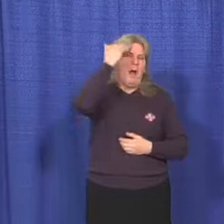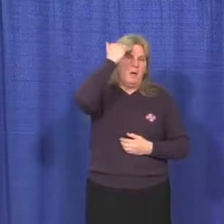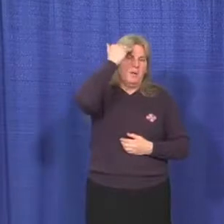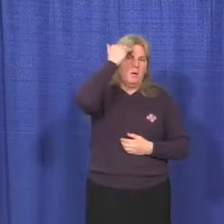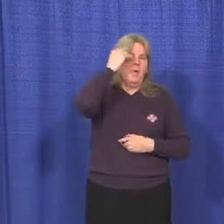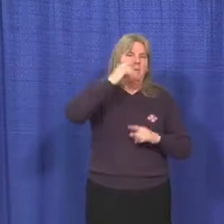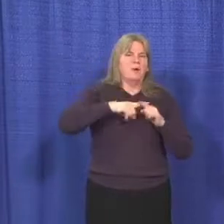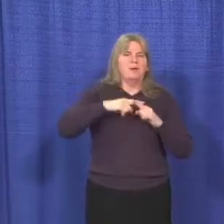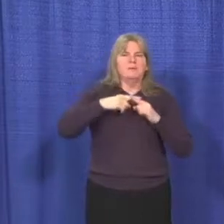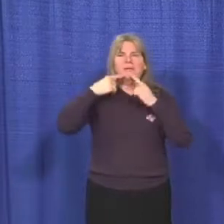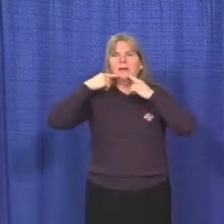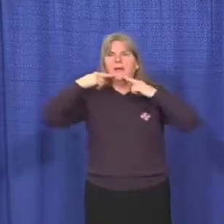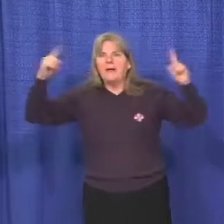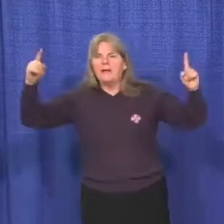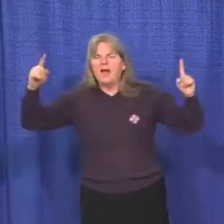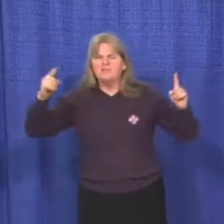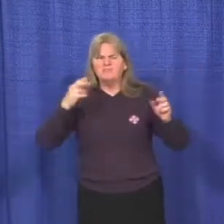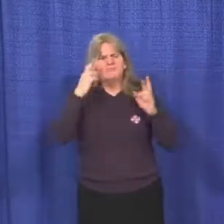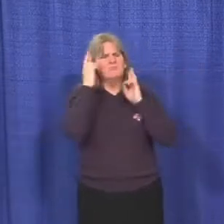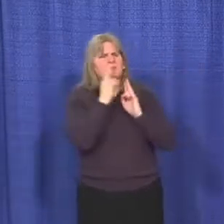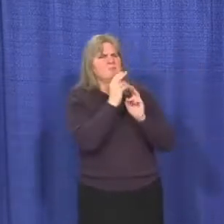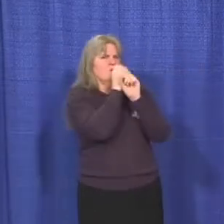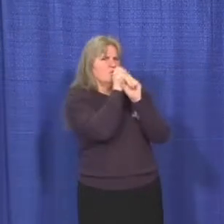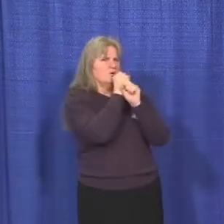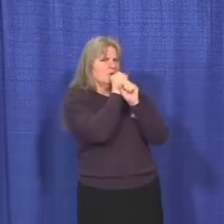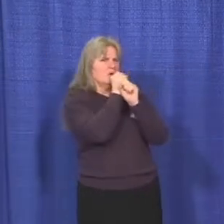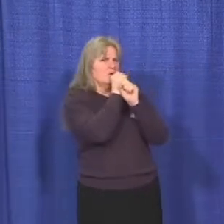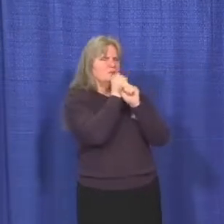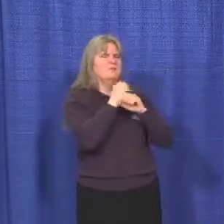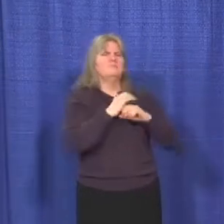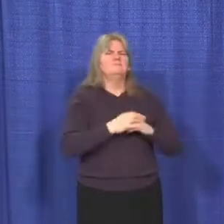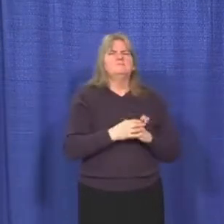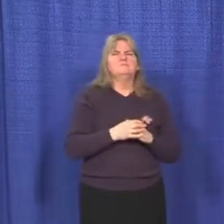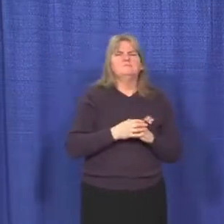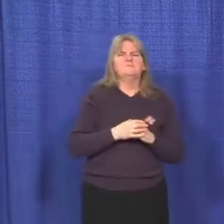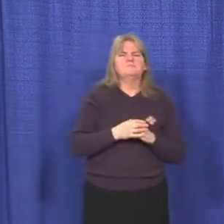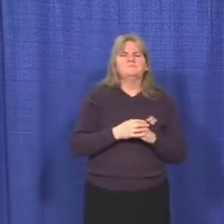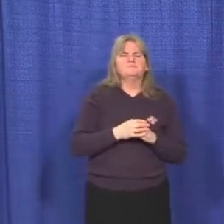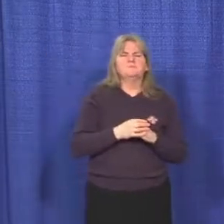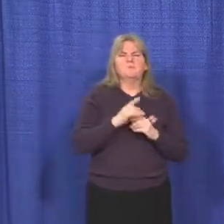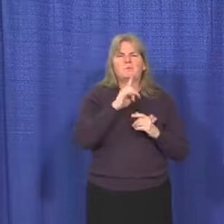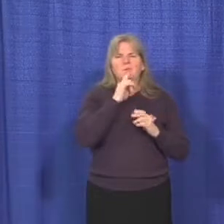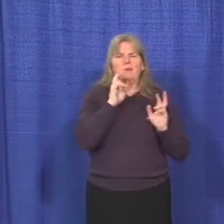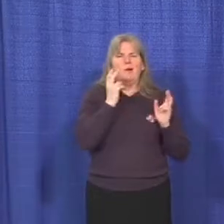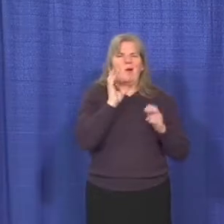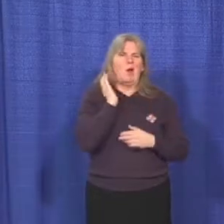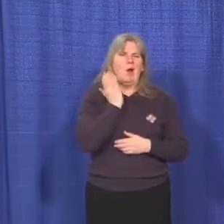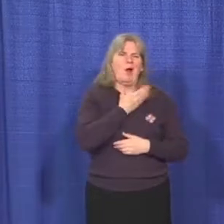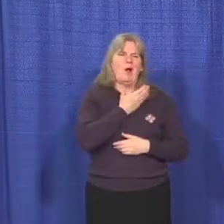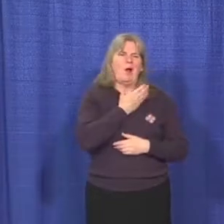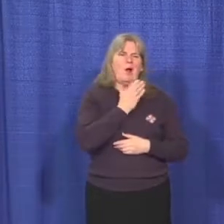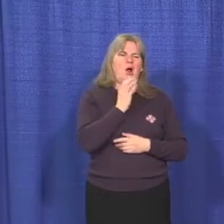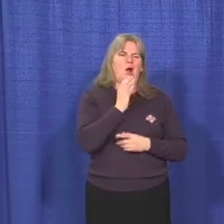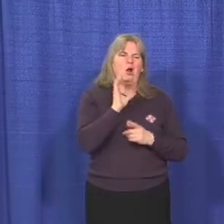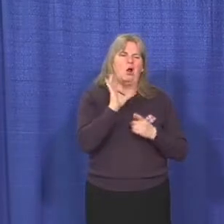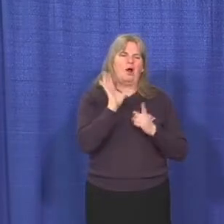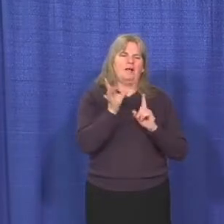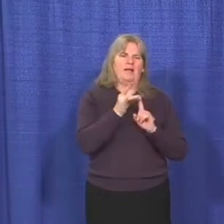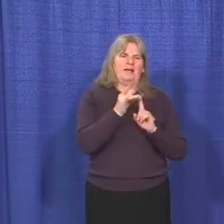jurisdiction we will disclose for confidentiality reasons and they are not "our" case is as it